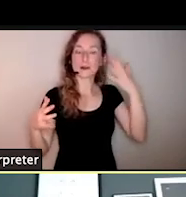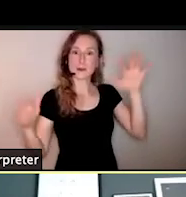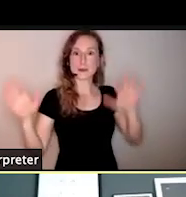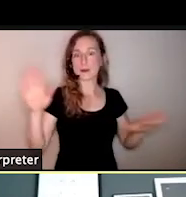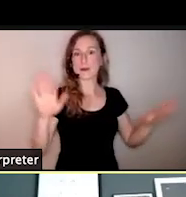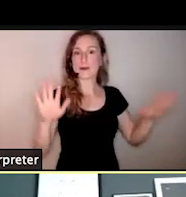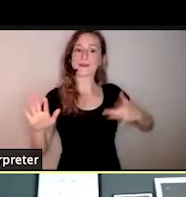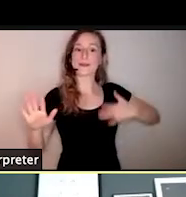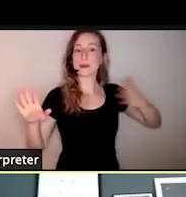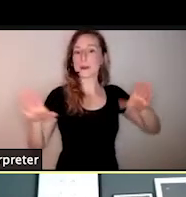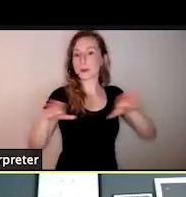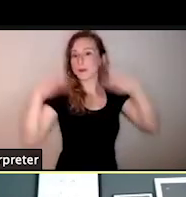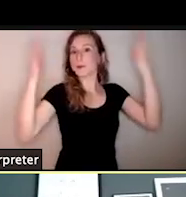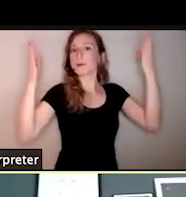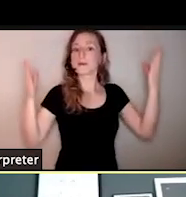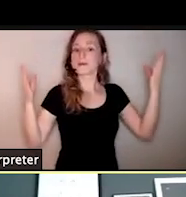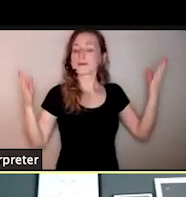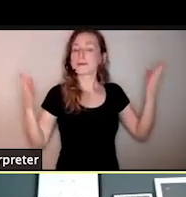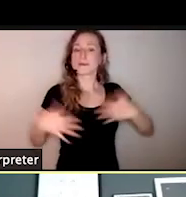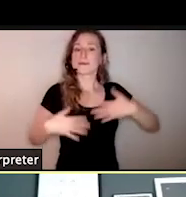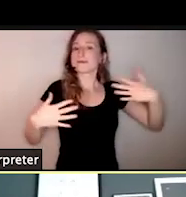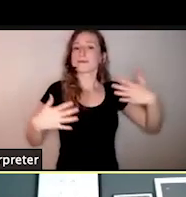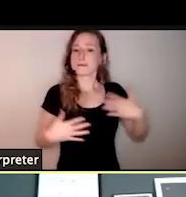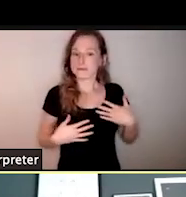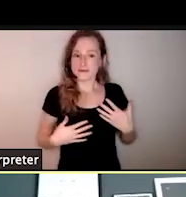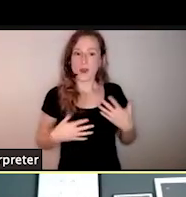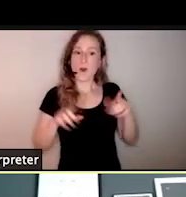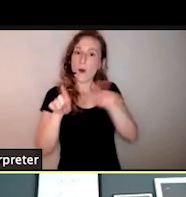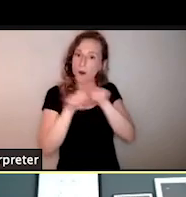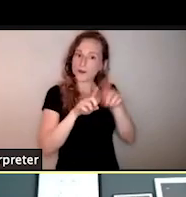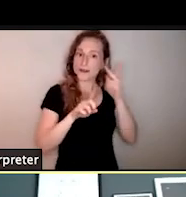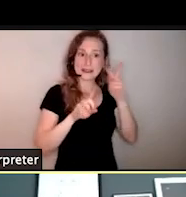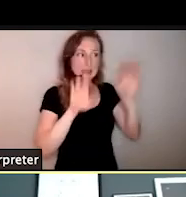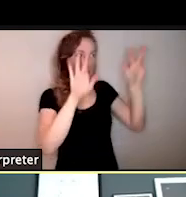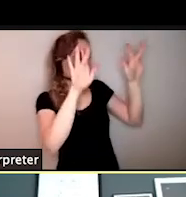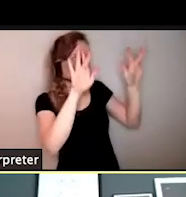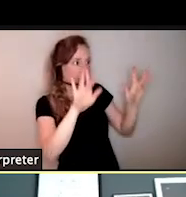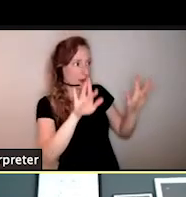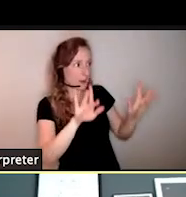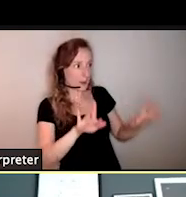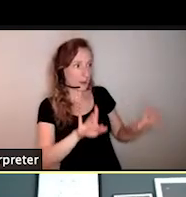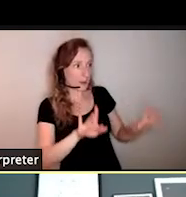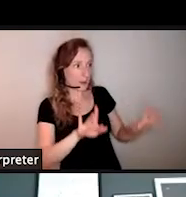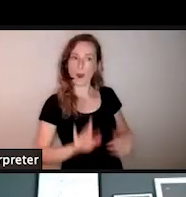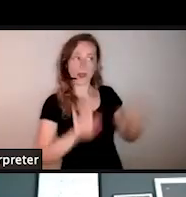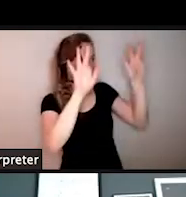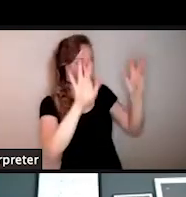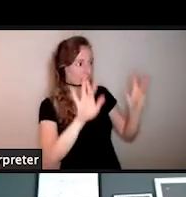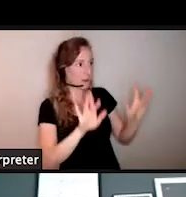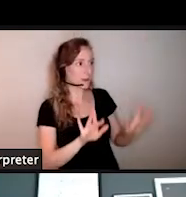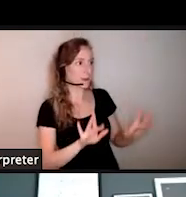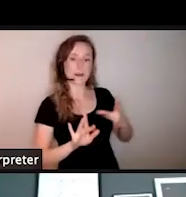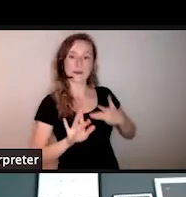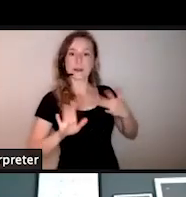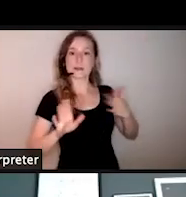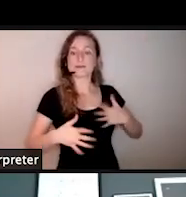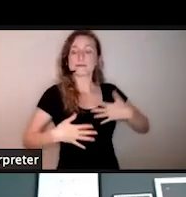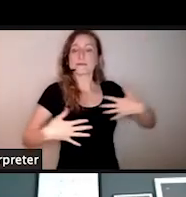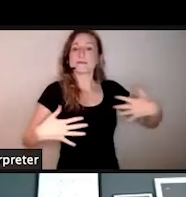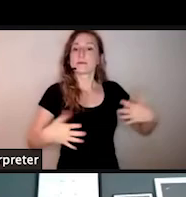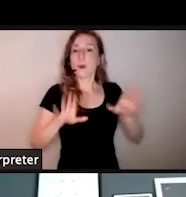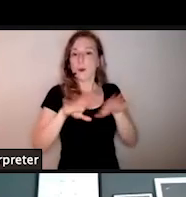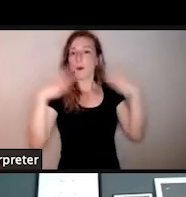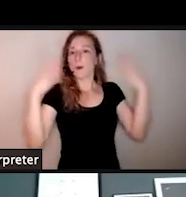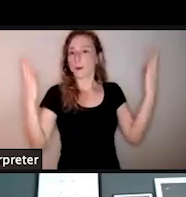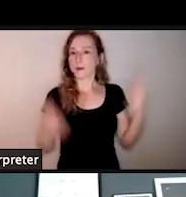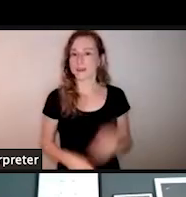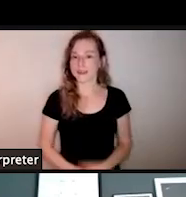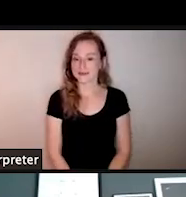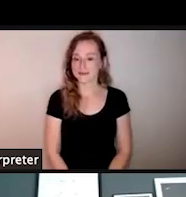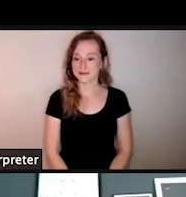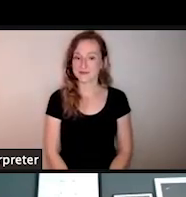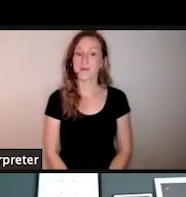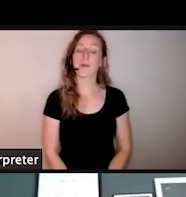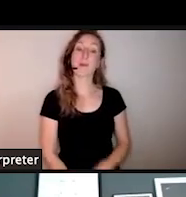And there is also a lot of blank space, that makes it feel open too.